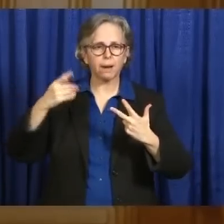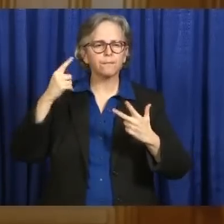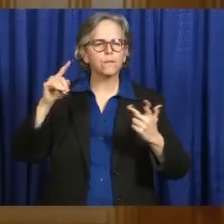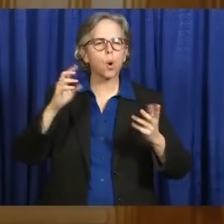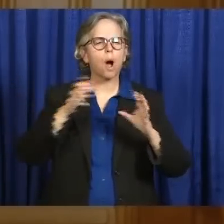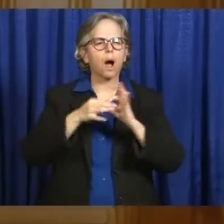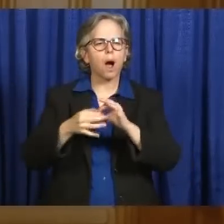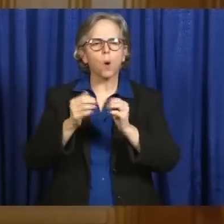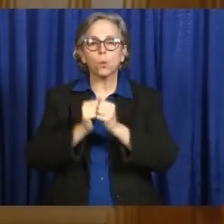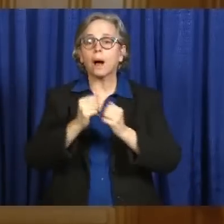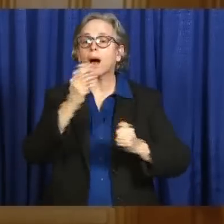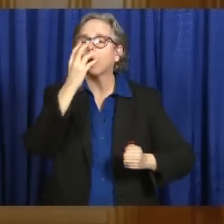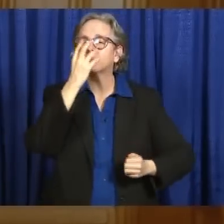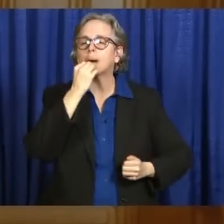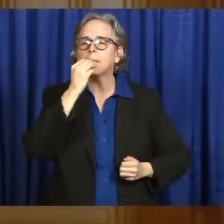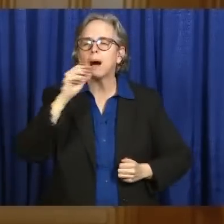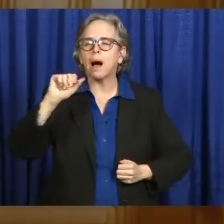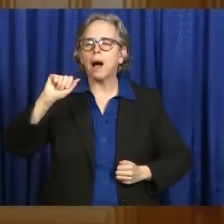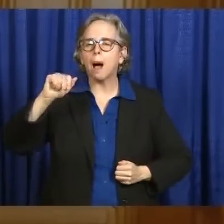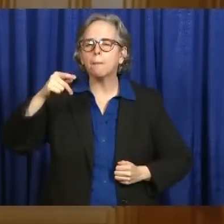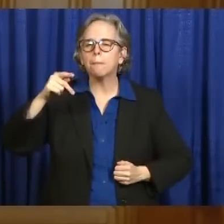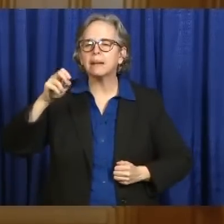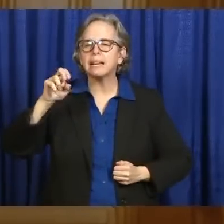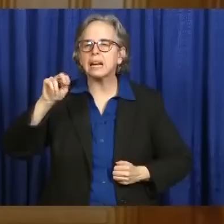DEVICES TO BE REPORTED OUR CPAP AND CPAP MACHINES COMMONLY USED